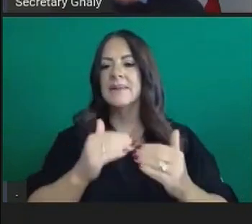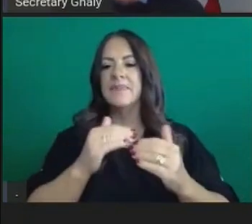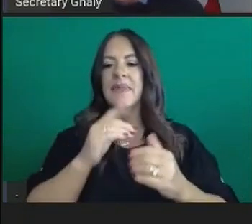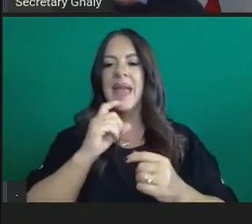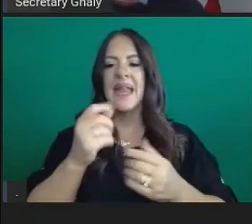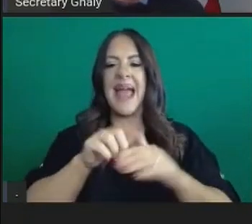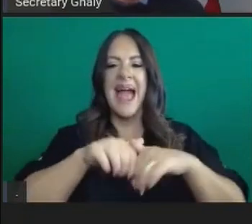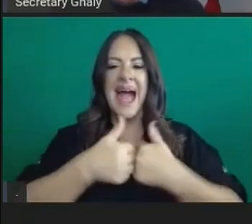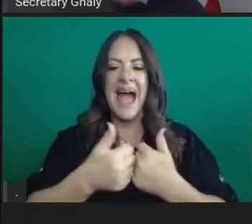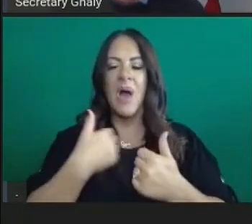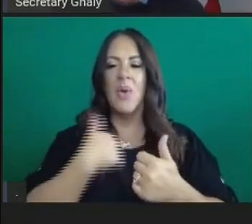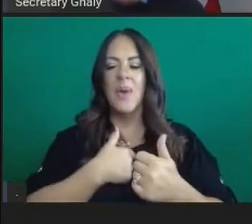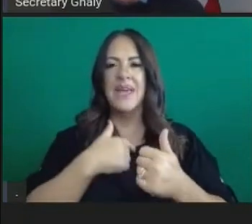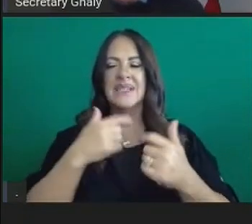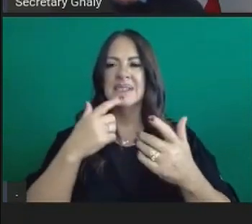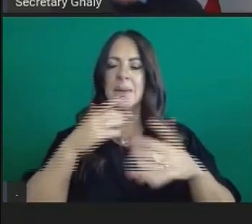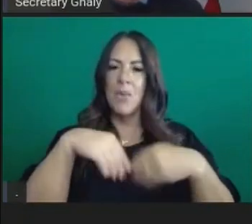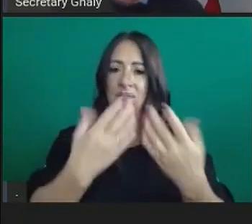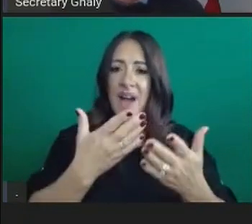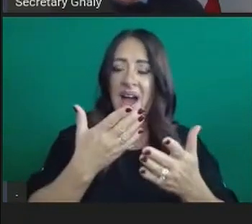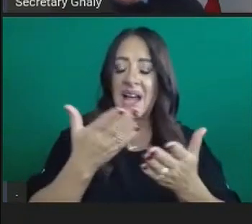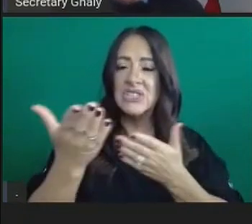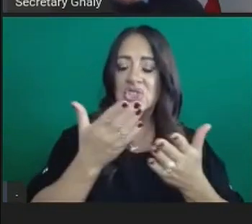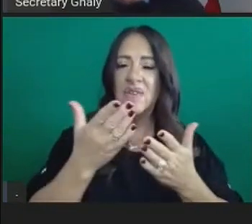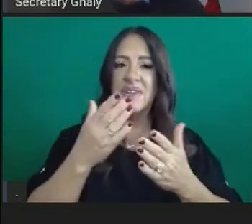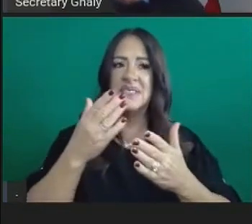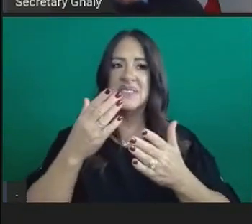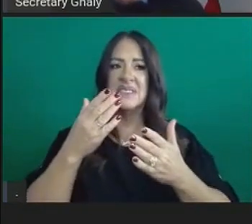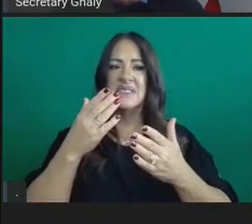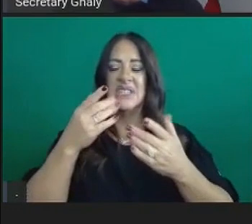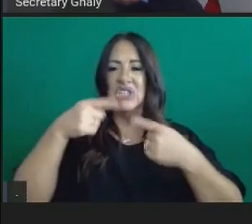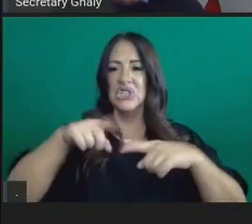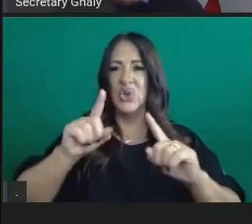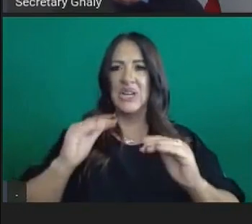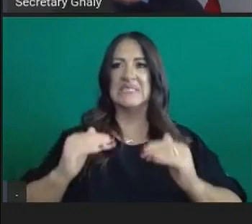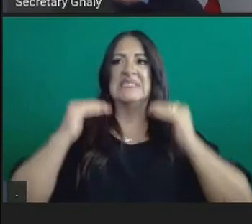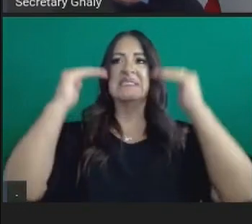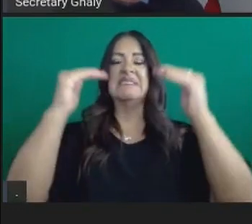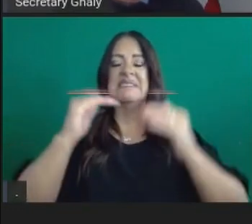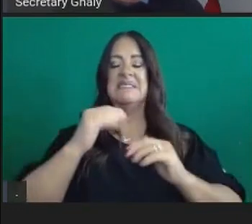REUSING SUPPLIES YOU WOULD DISPOSE OF OTHERWISE. DOING THAT SAFELY AND THEN